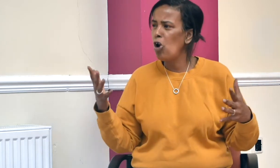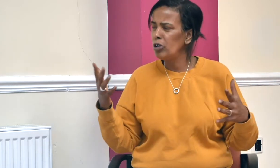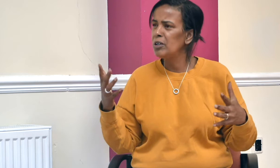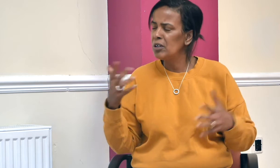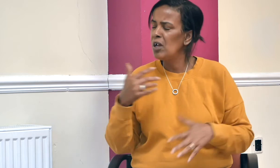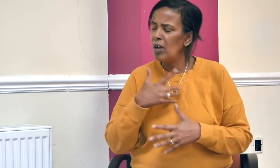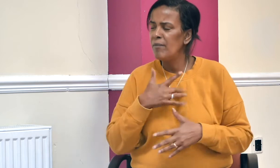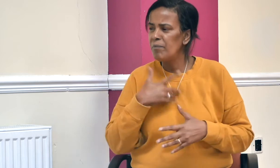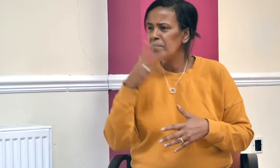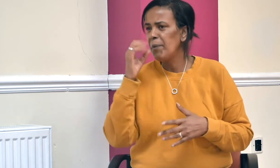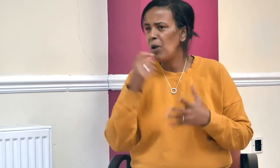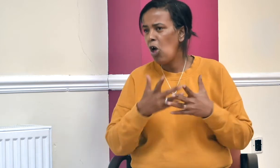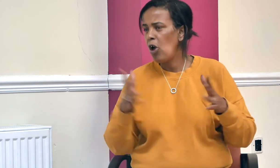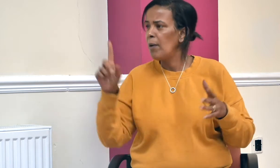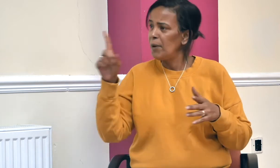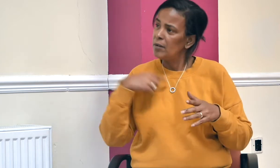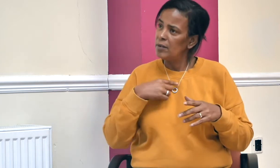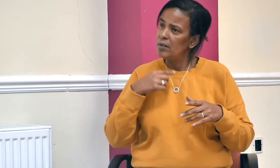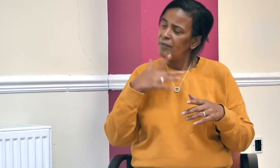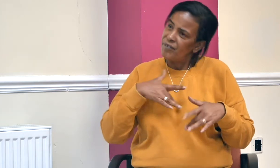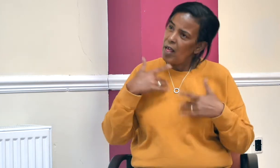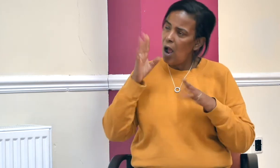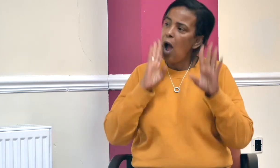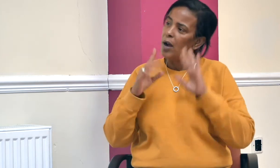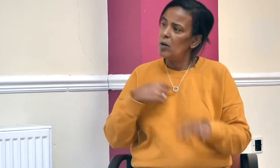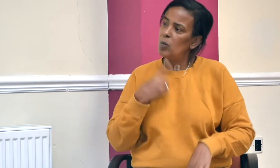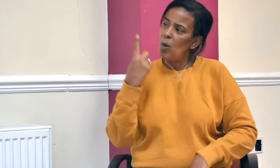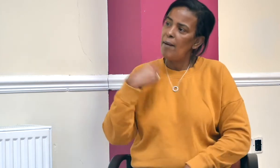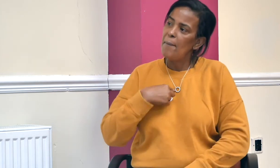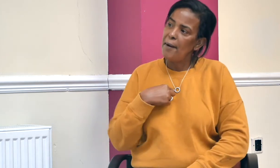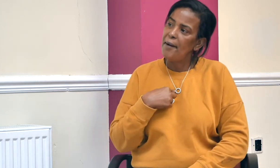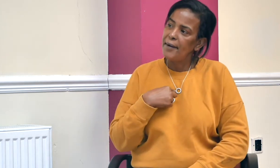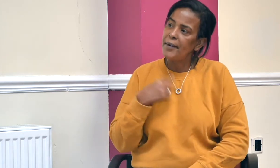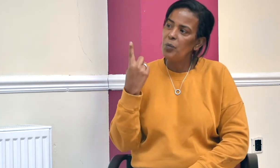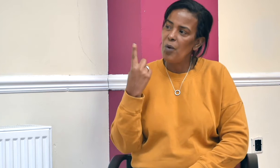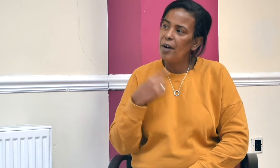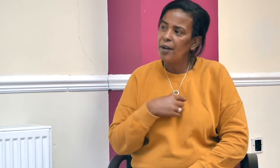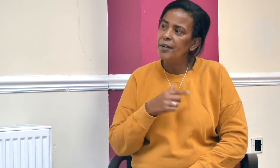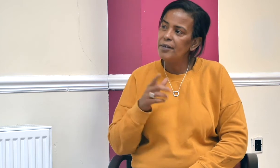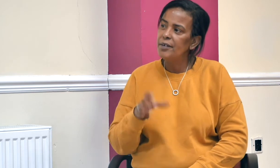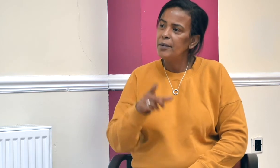I remember when there were lots of people, but I think I was the only young one.